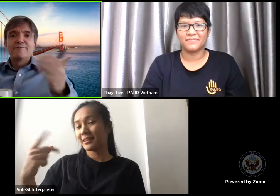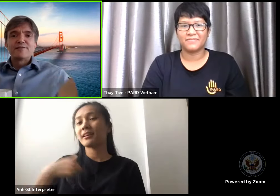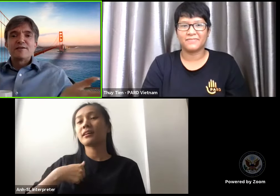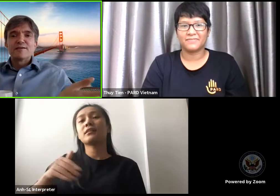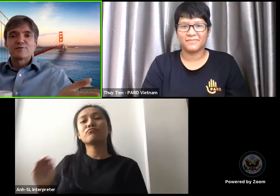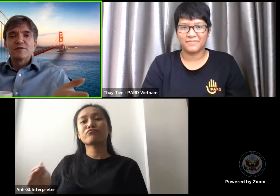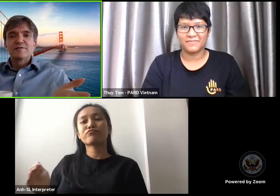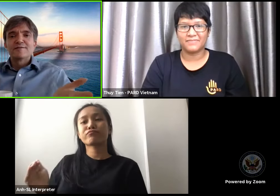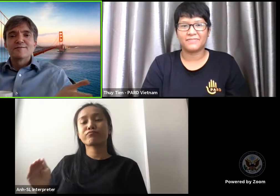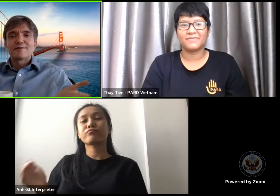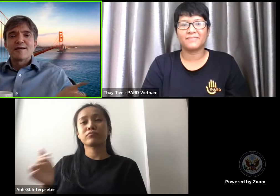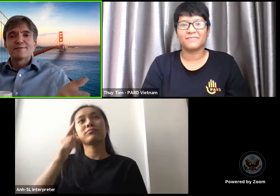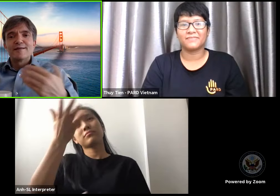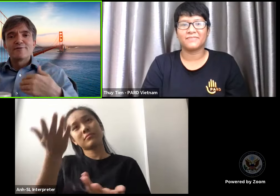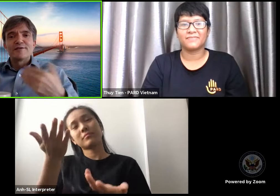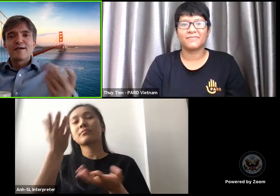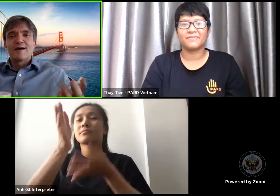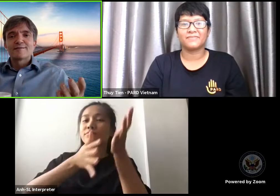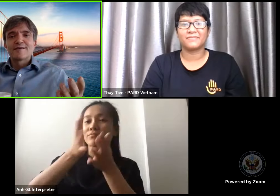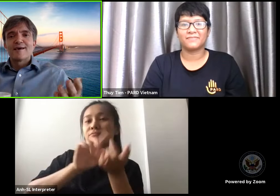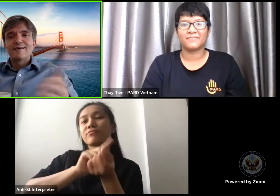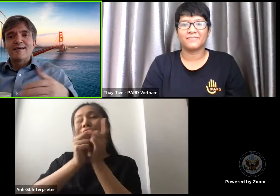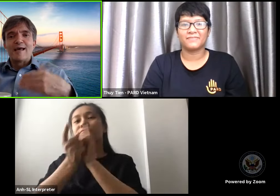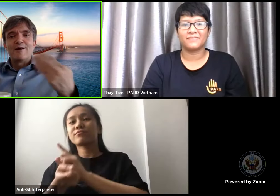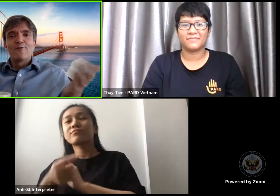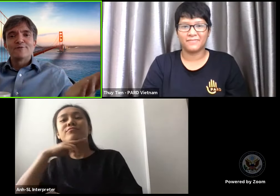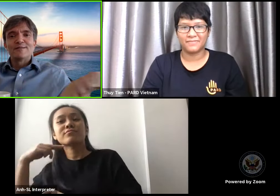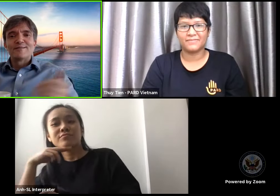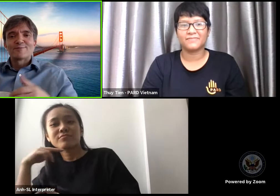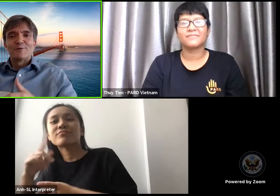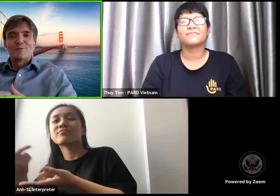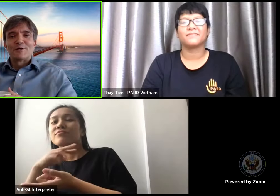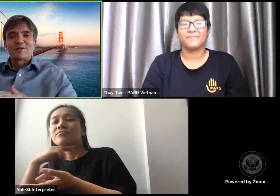everything that Thuy Tien says and everything I say, and hopefully this will work